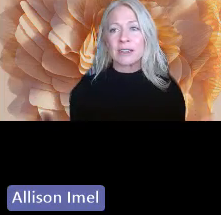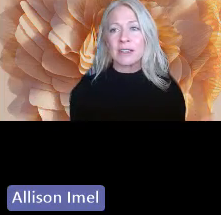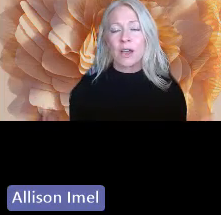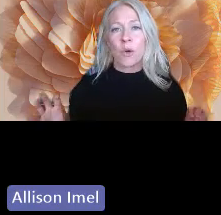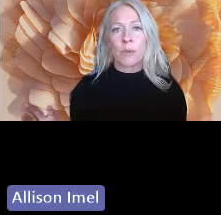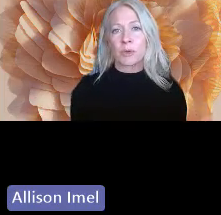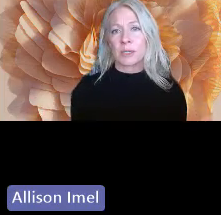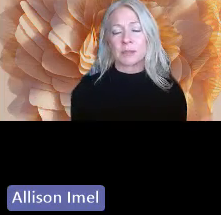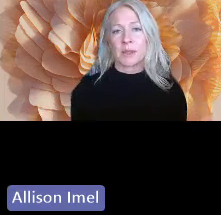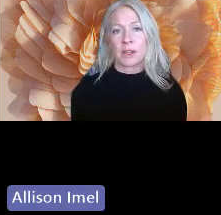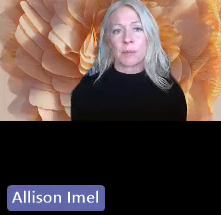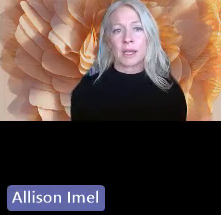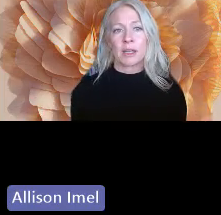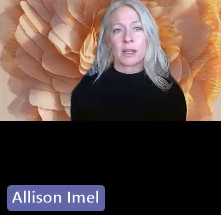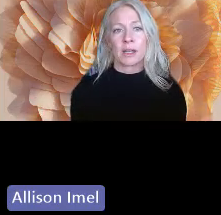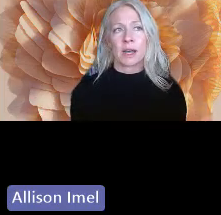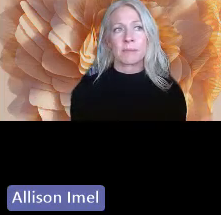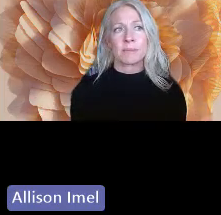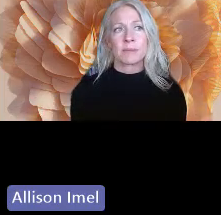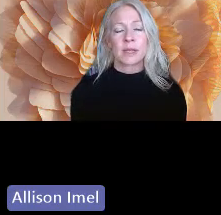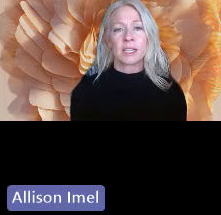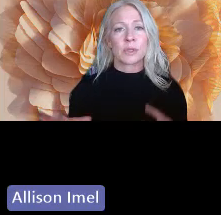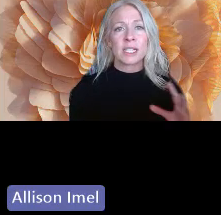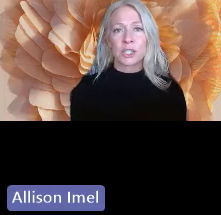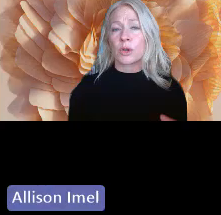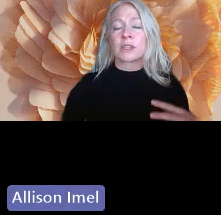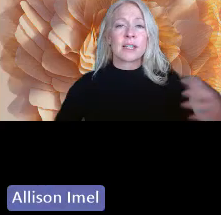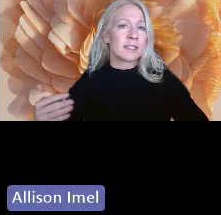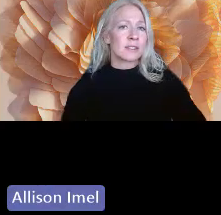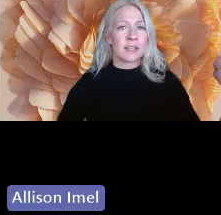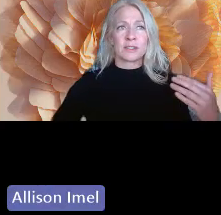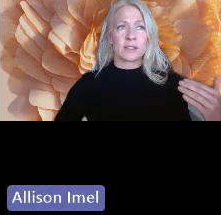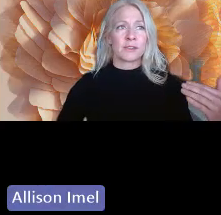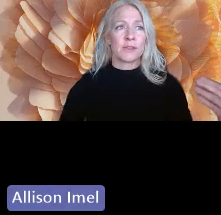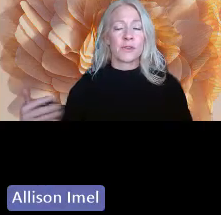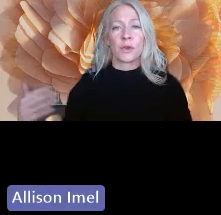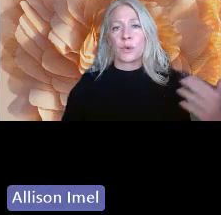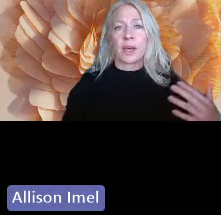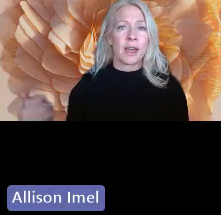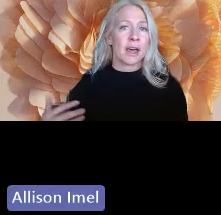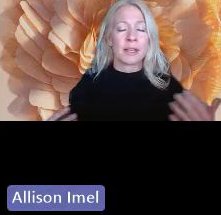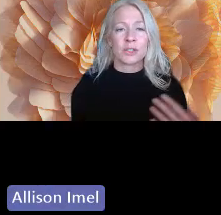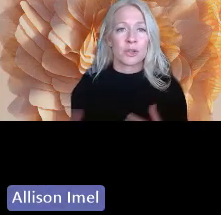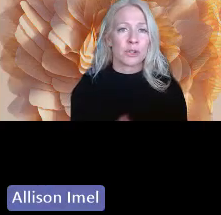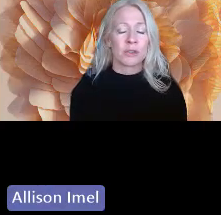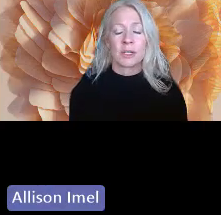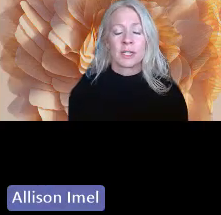We wanna do as little hormone replacement therapy as we need to, or as as few external